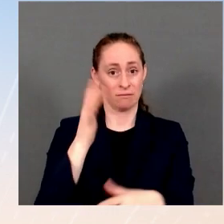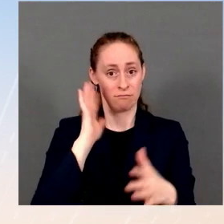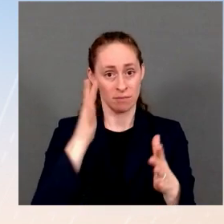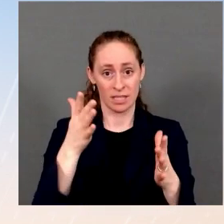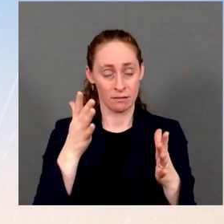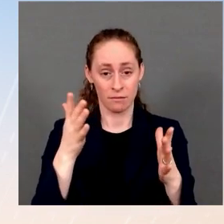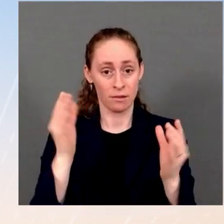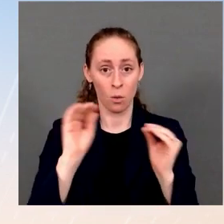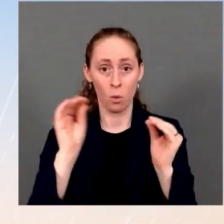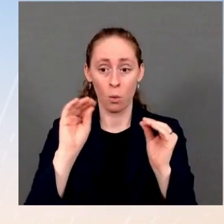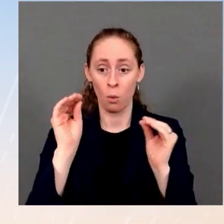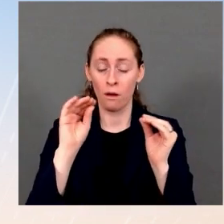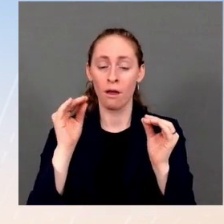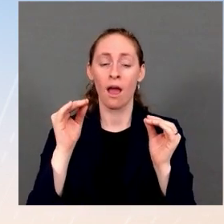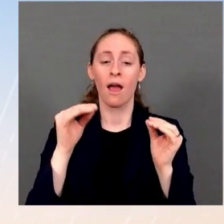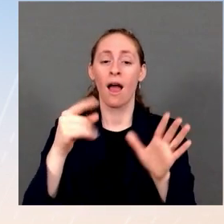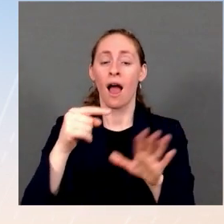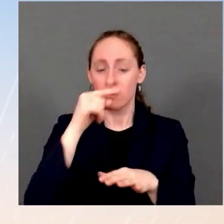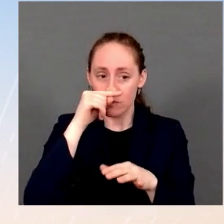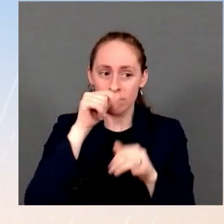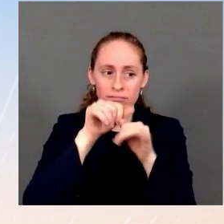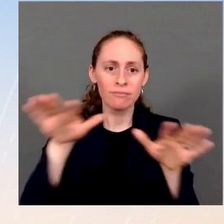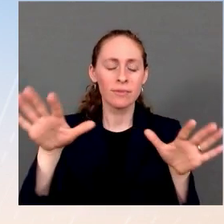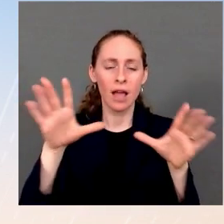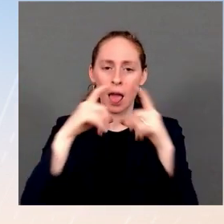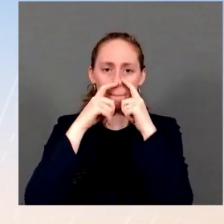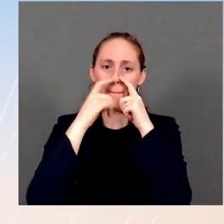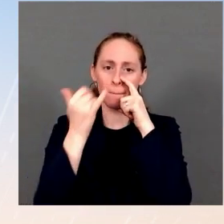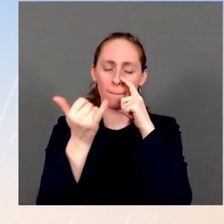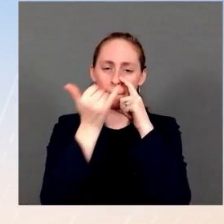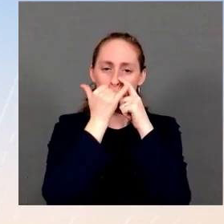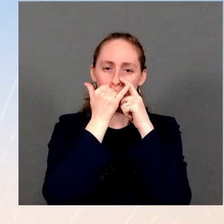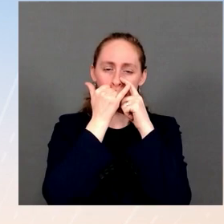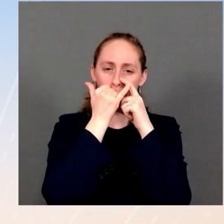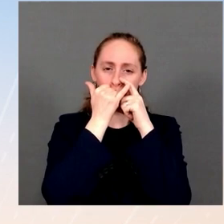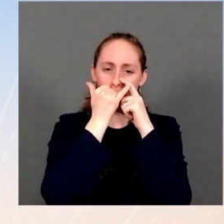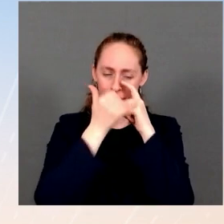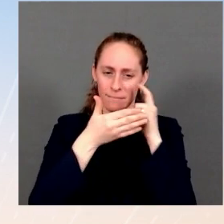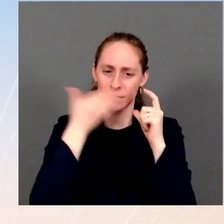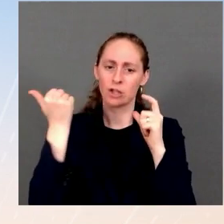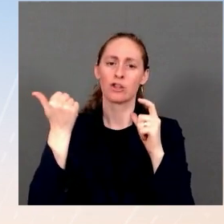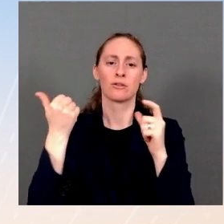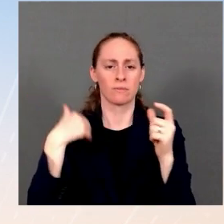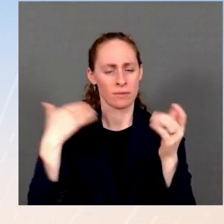boosters are critical, as Dr. Fauci also mentioned. So, we also know this is a more transmittable variant,